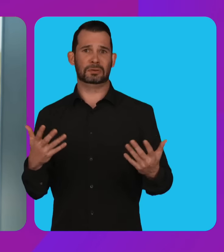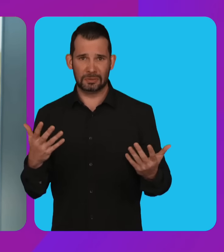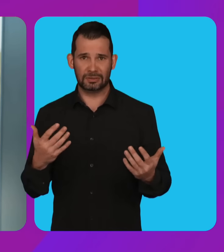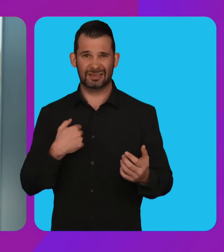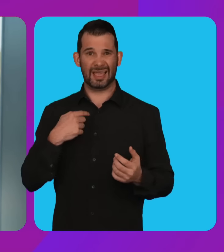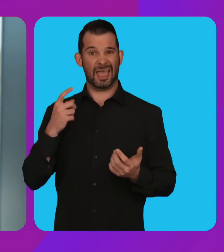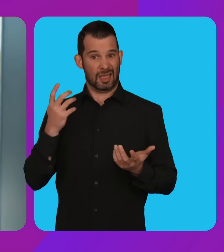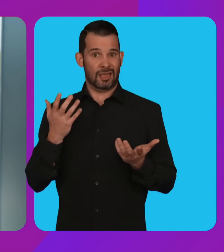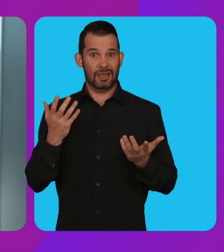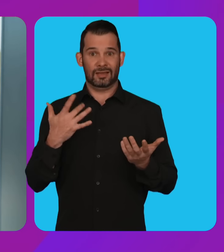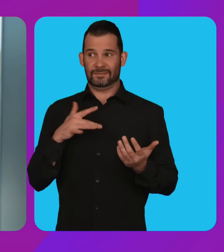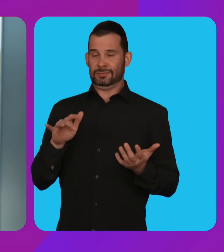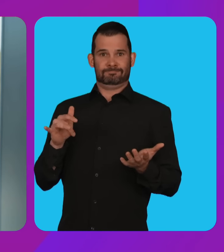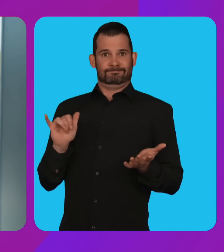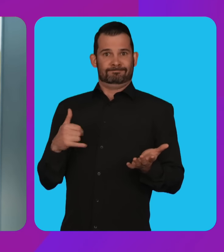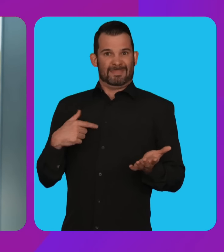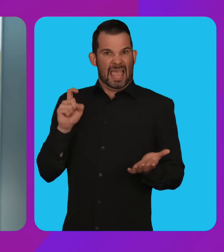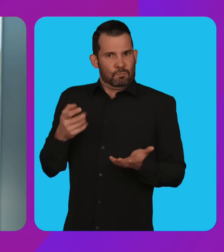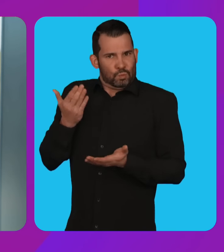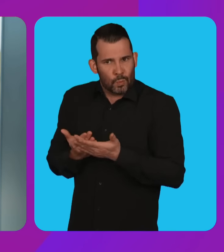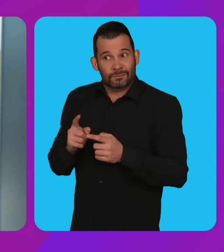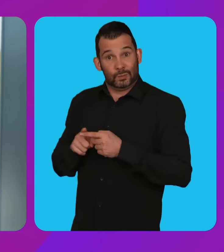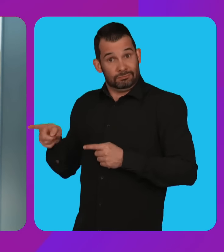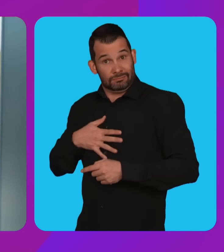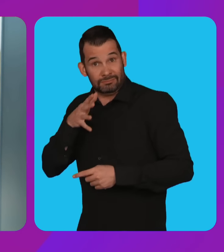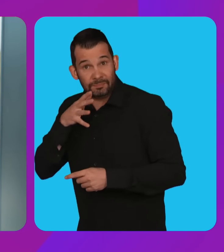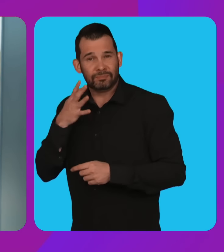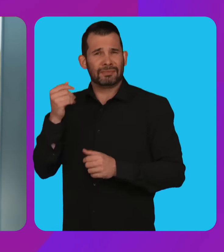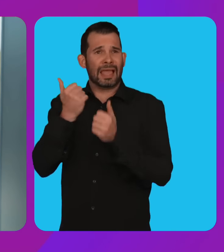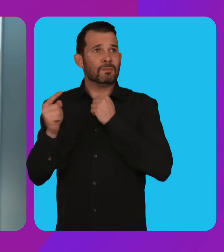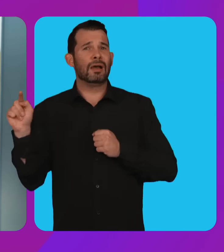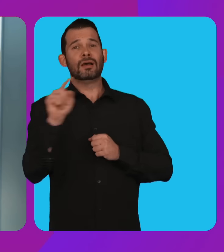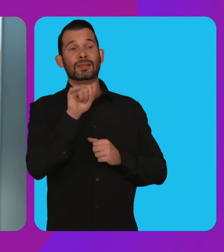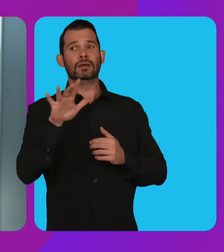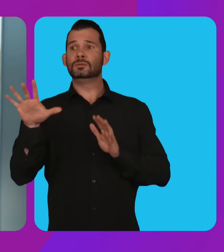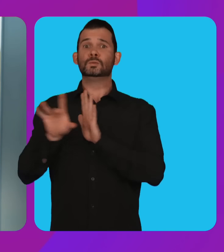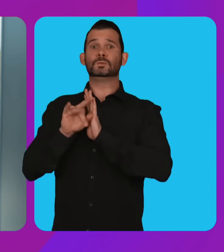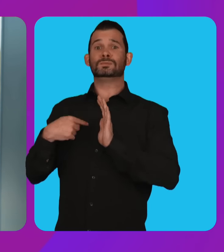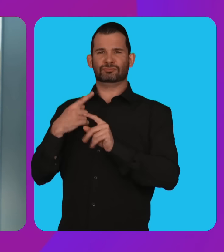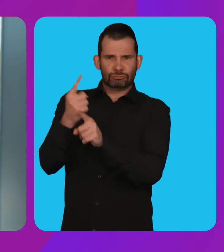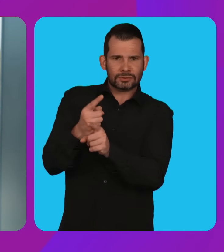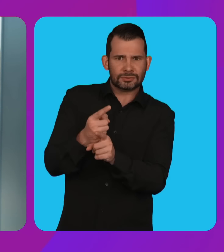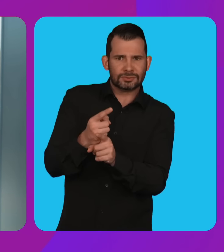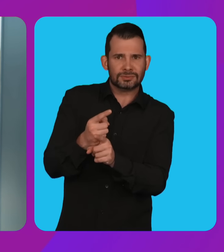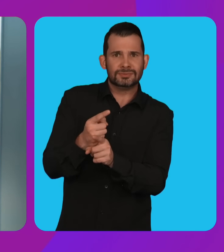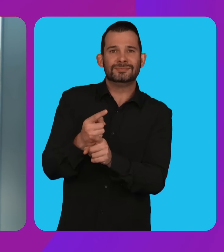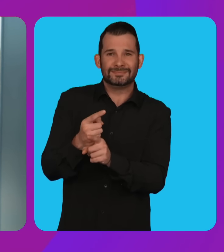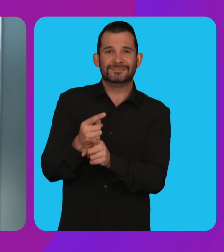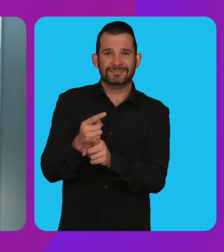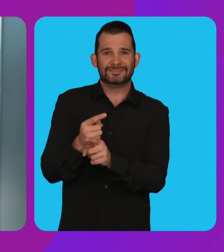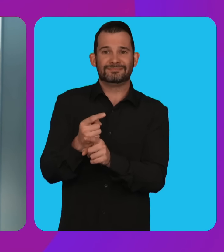I had to prove to her and to everybody that the choice was the right one,